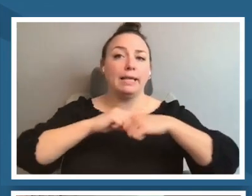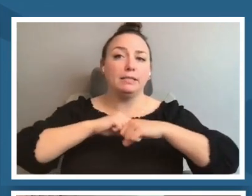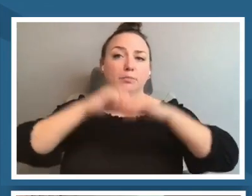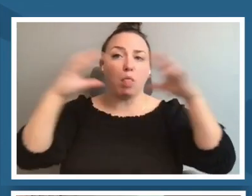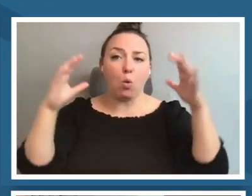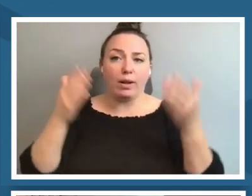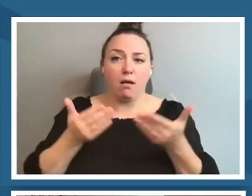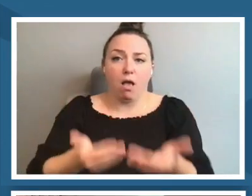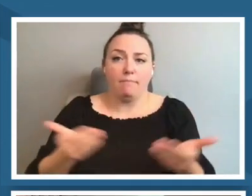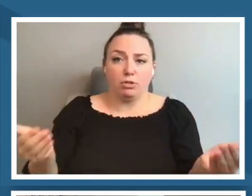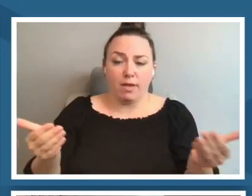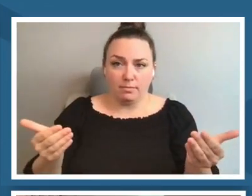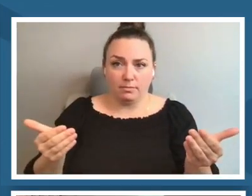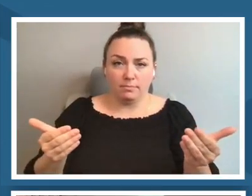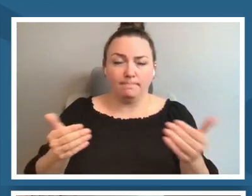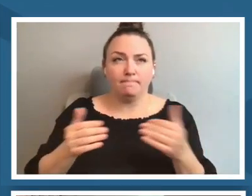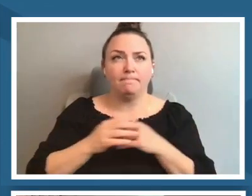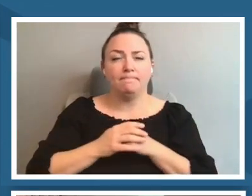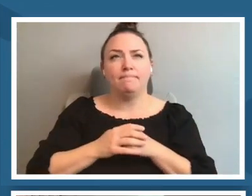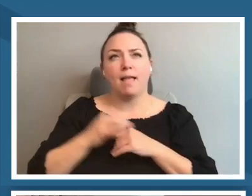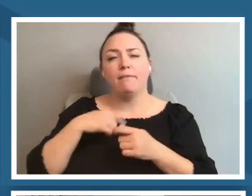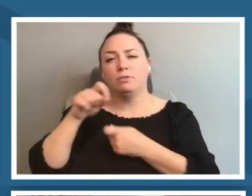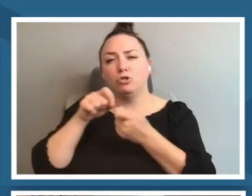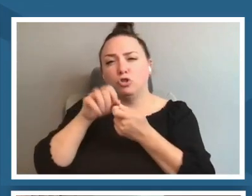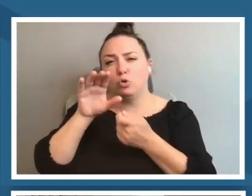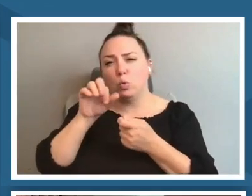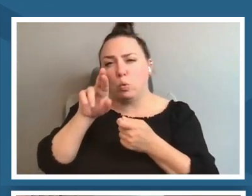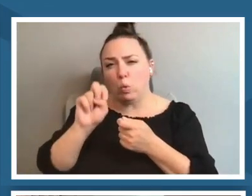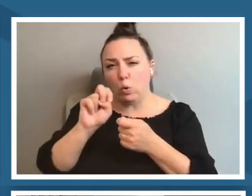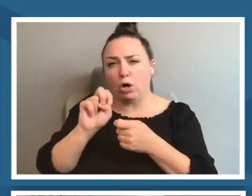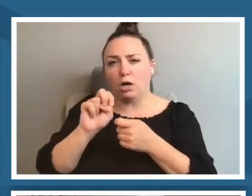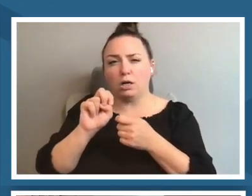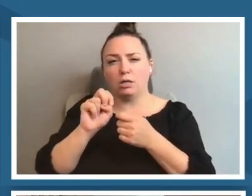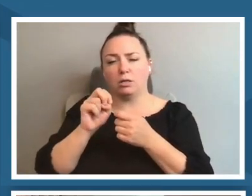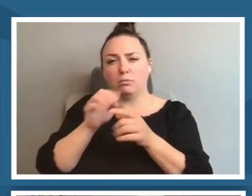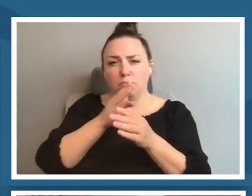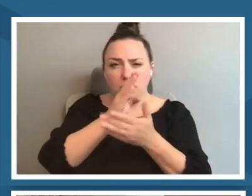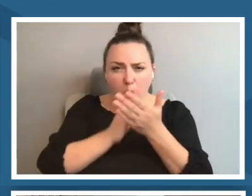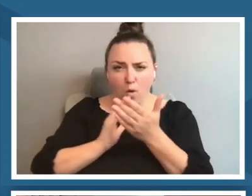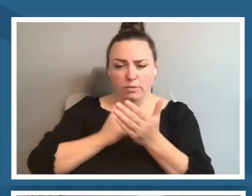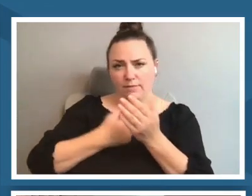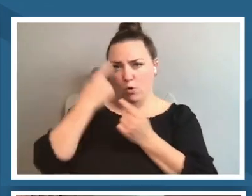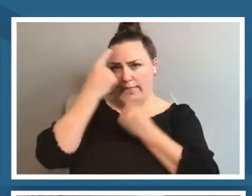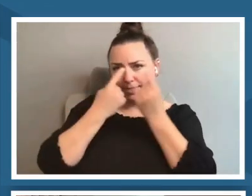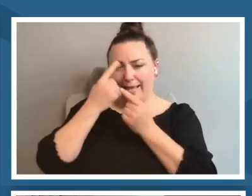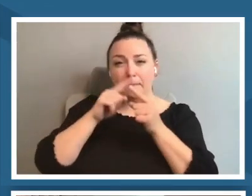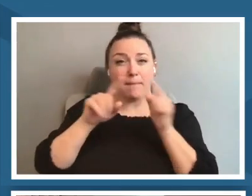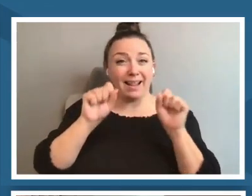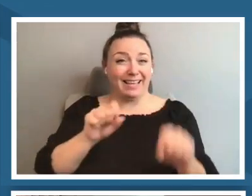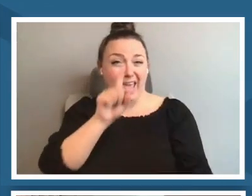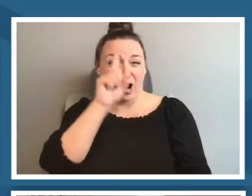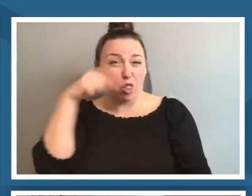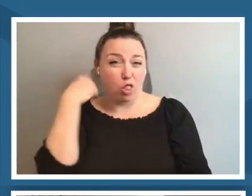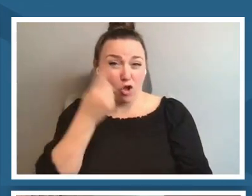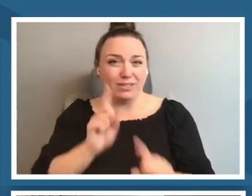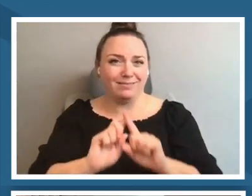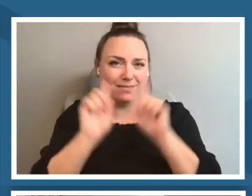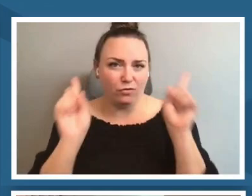there's certain core features of thinking but it can take various forms so there's